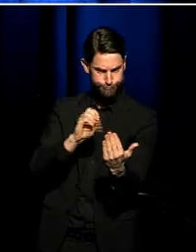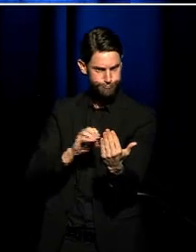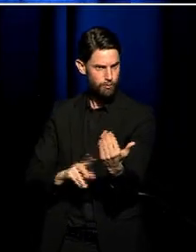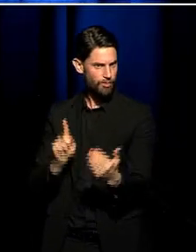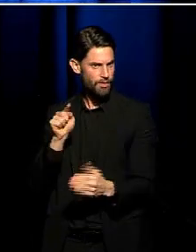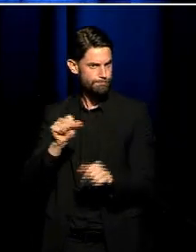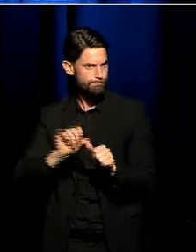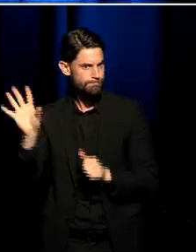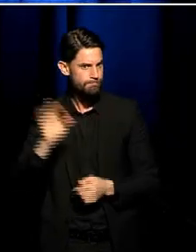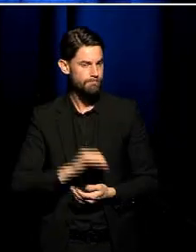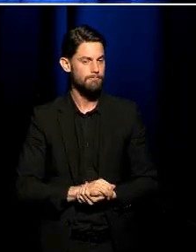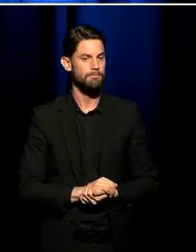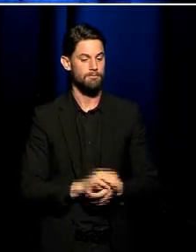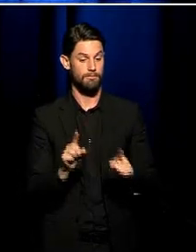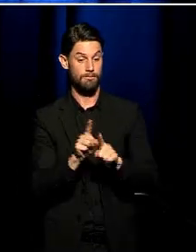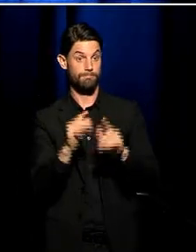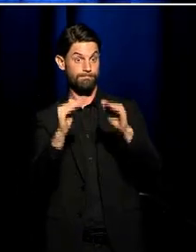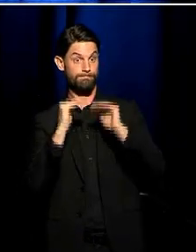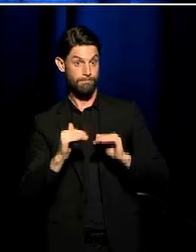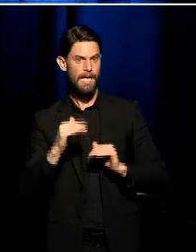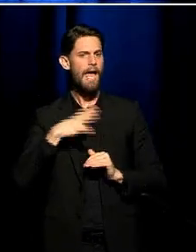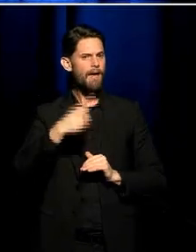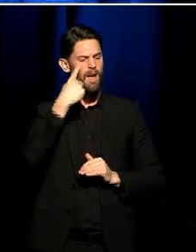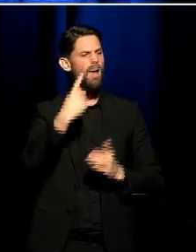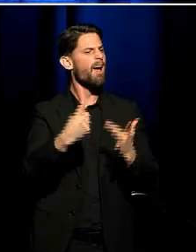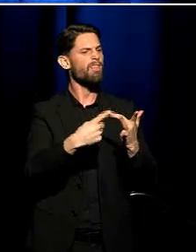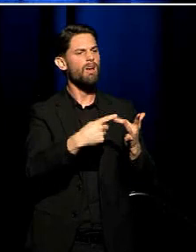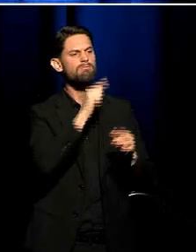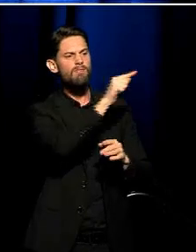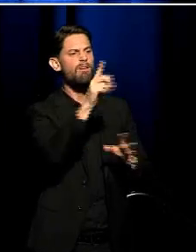(j) the findings or recommendations or previous relevant reports and inquiries.